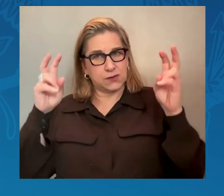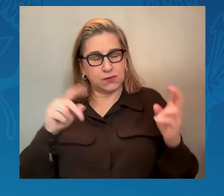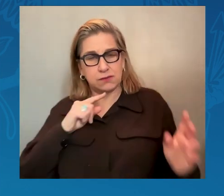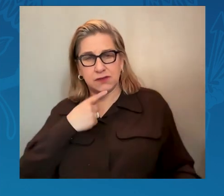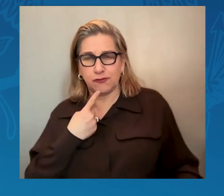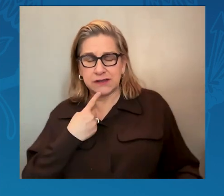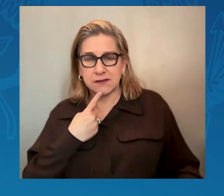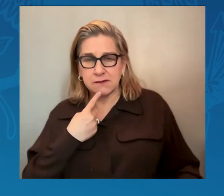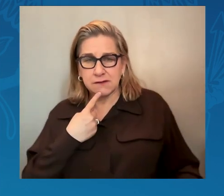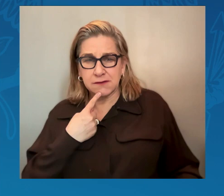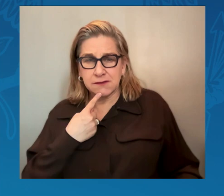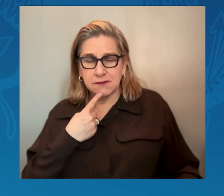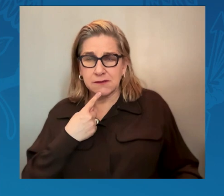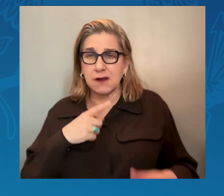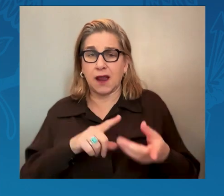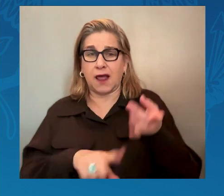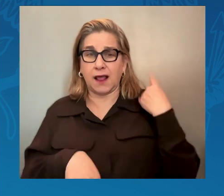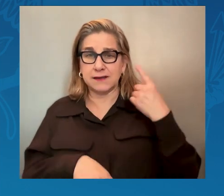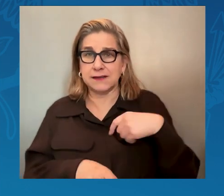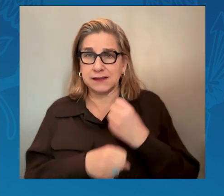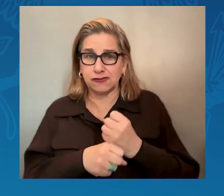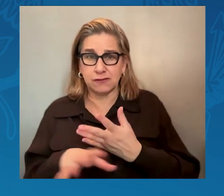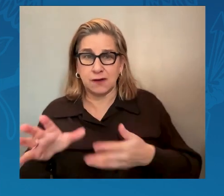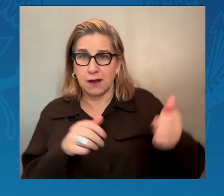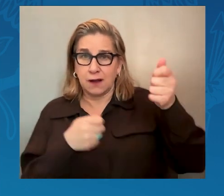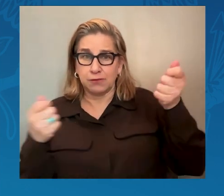ever White House Maternal Health Day of Action,